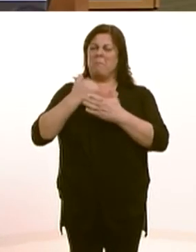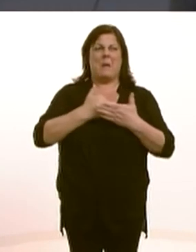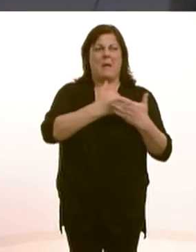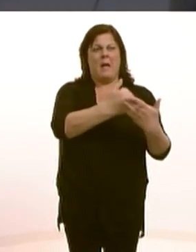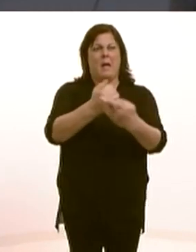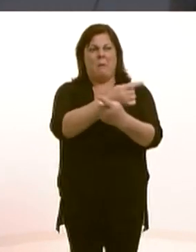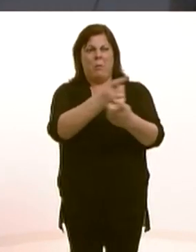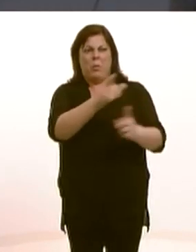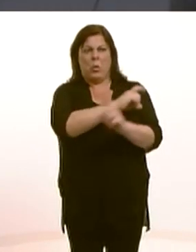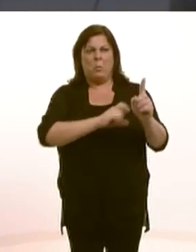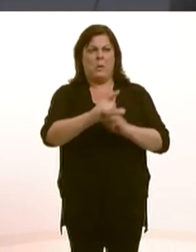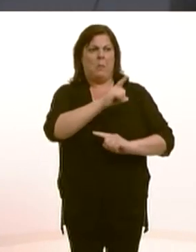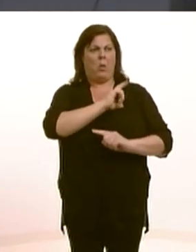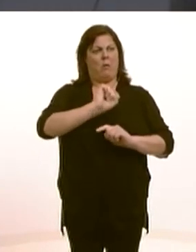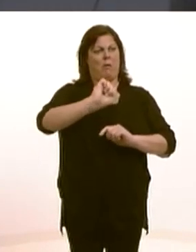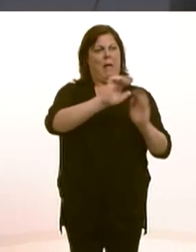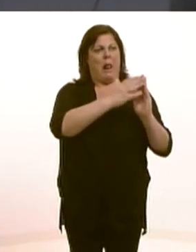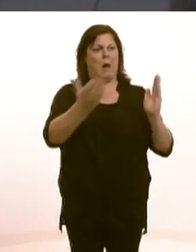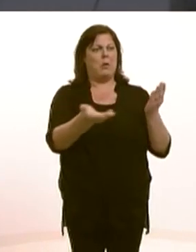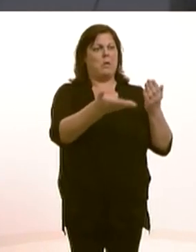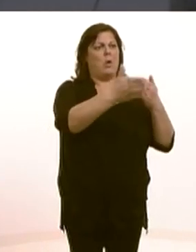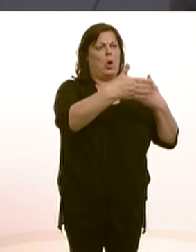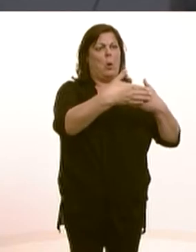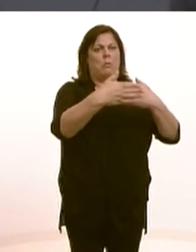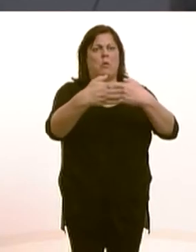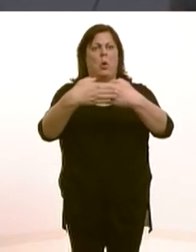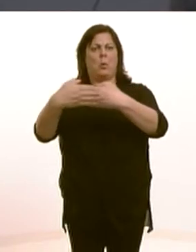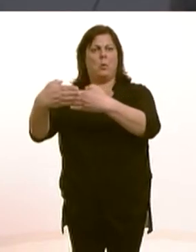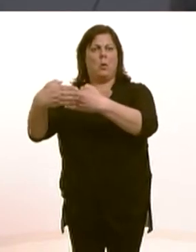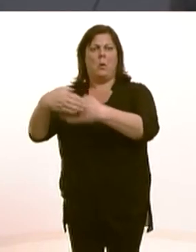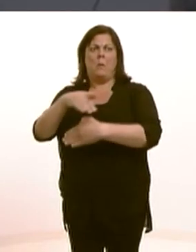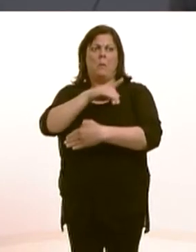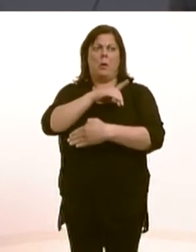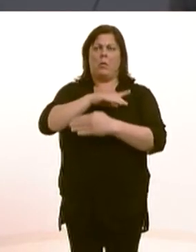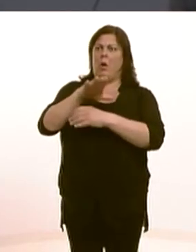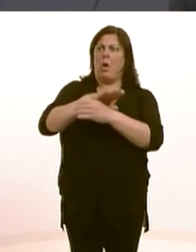who have had their libraries closed as a result of local government cuts.